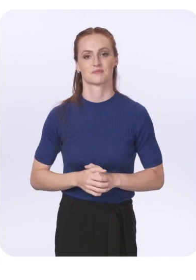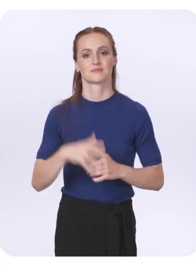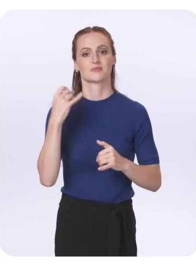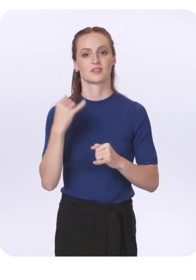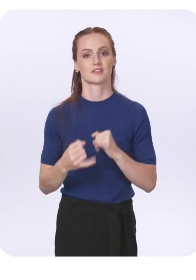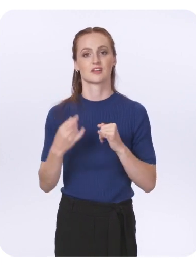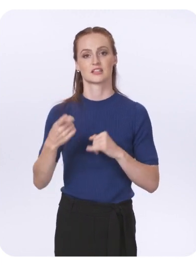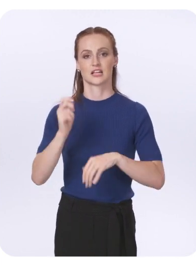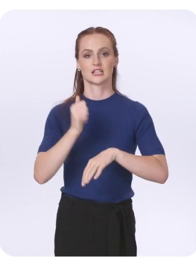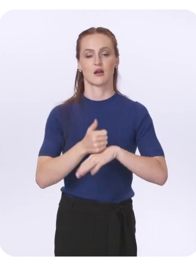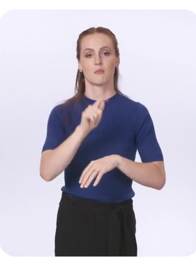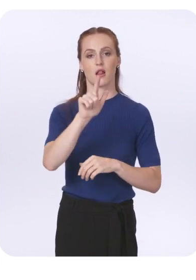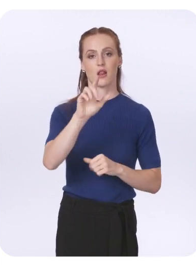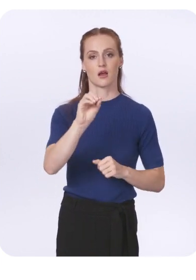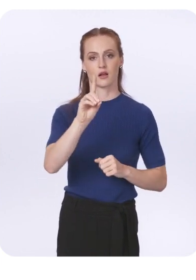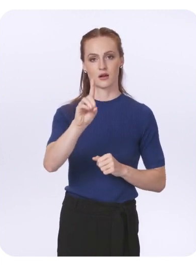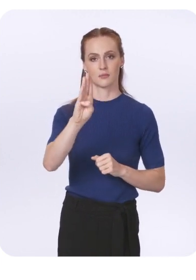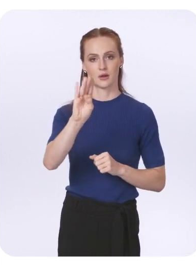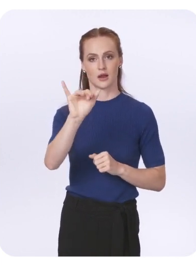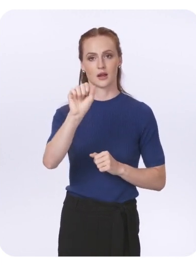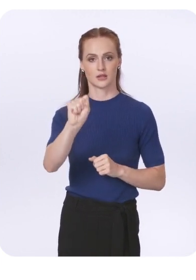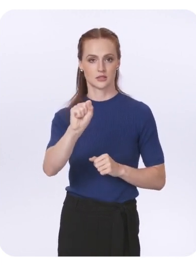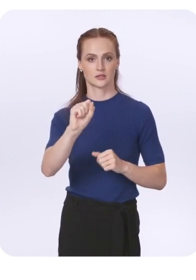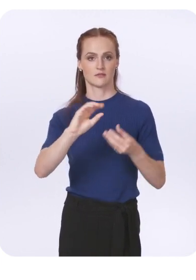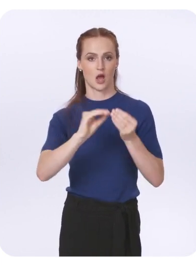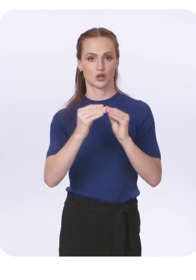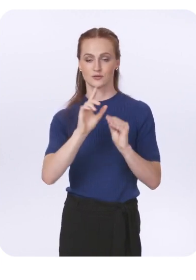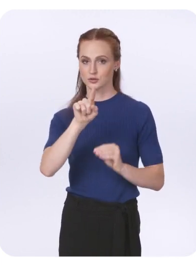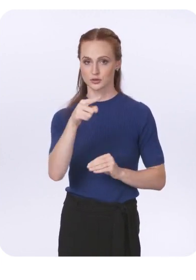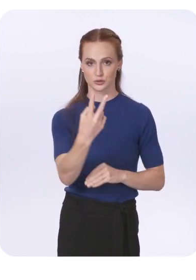Finally, they were able to set a LOD Bias value of only 2.